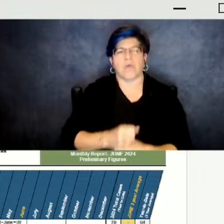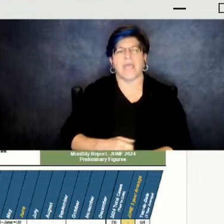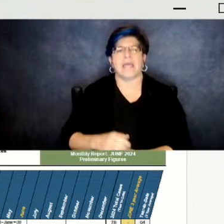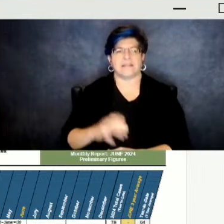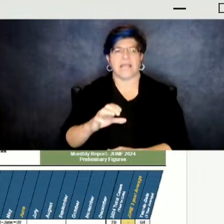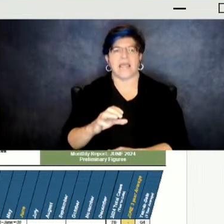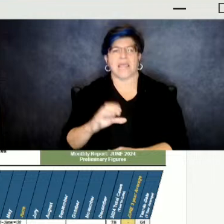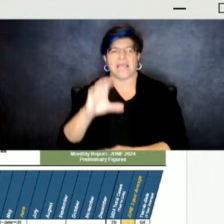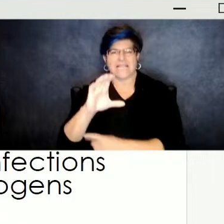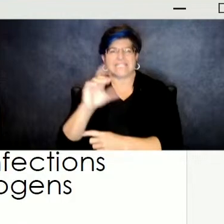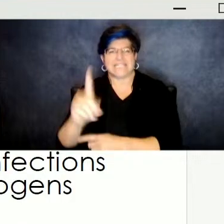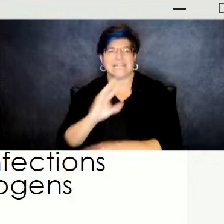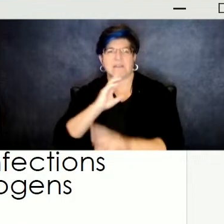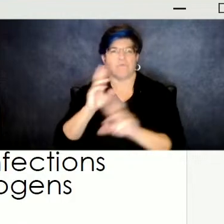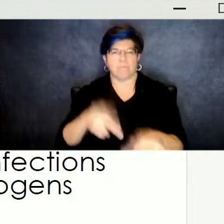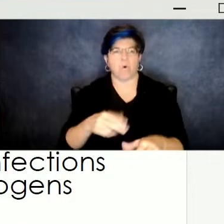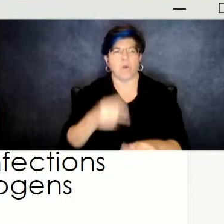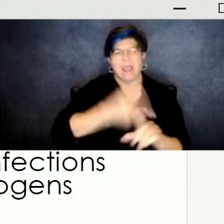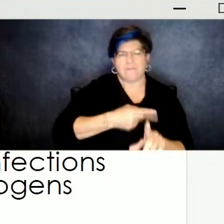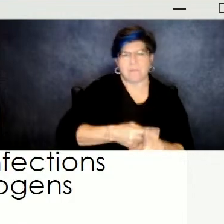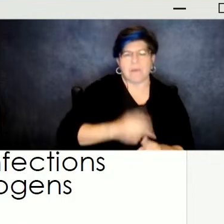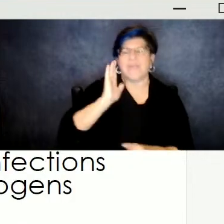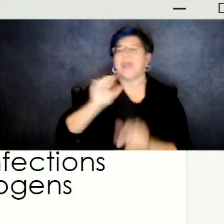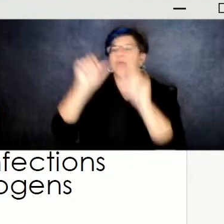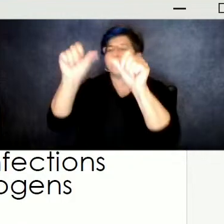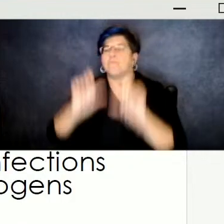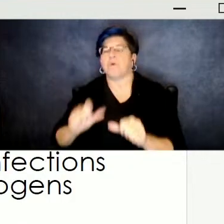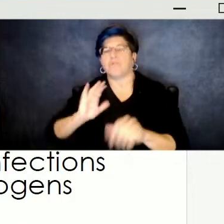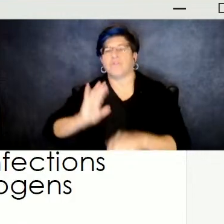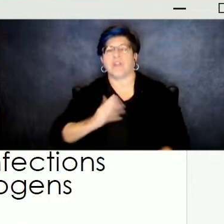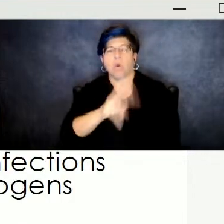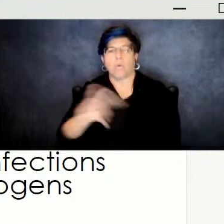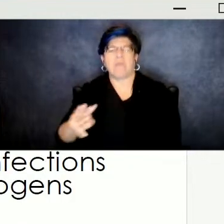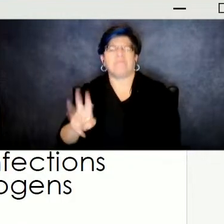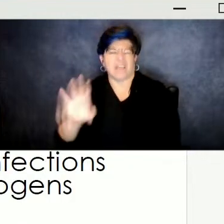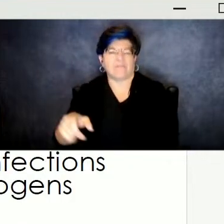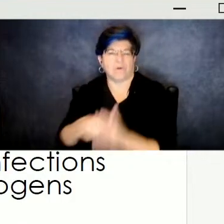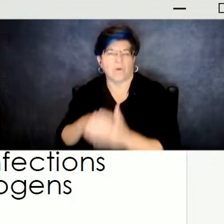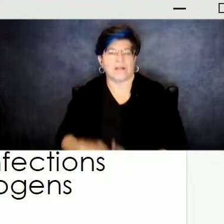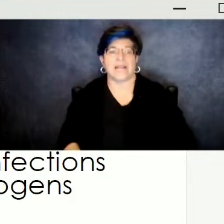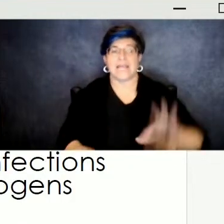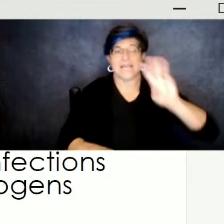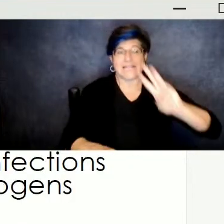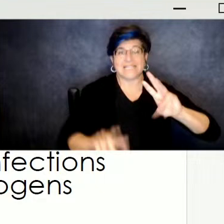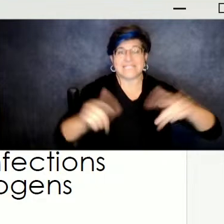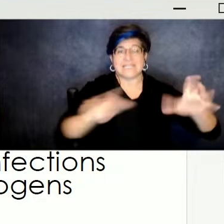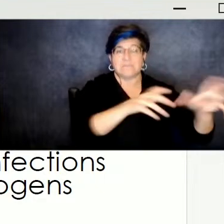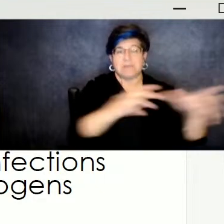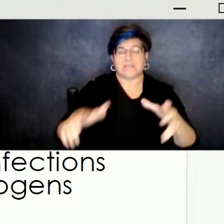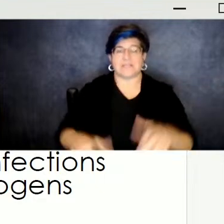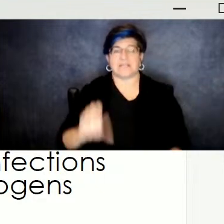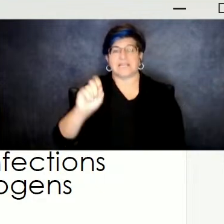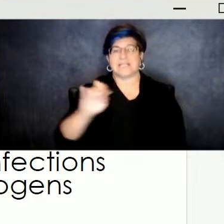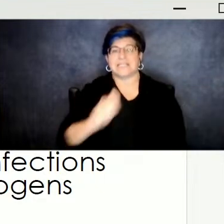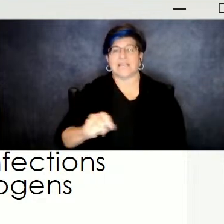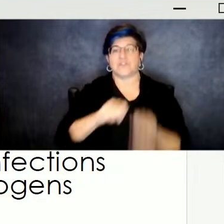YOU RECEIVE A CITY REPORT ON A MONTHLY BASIS. IT'S POSTED TO OUR WEBSITE